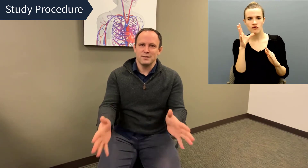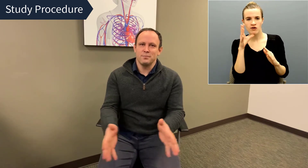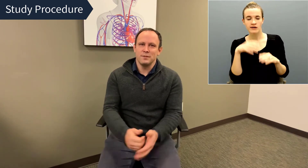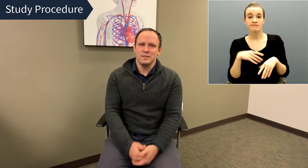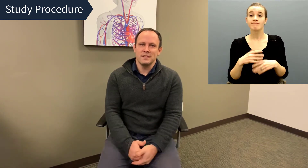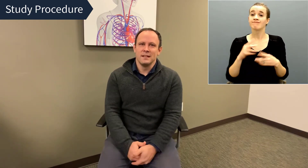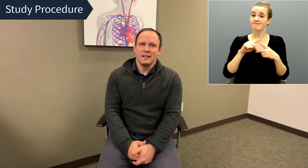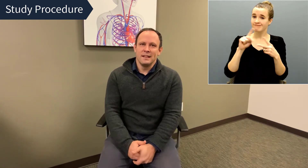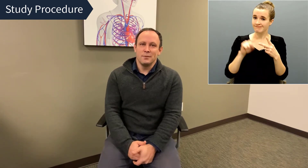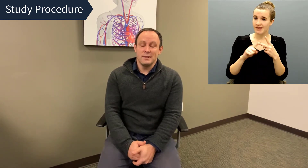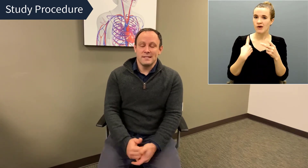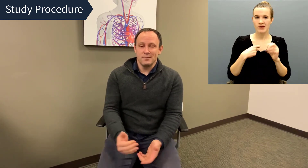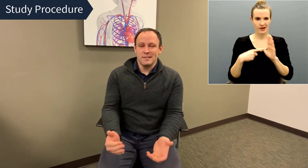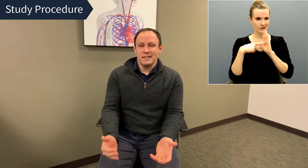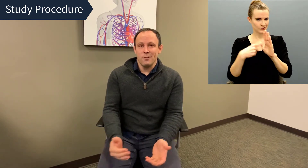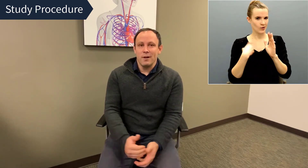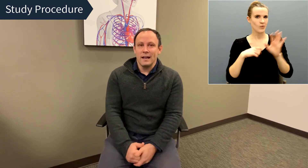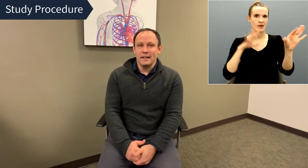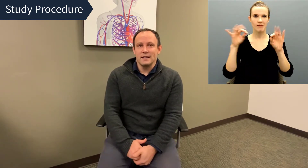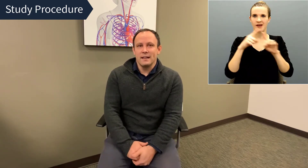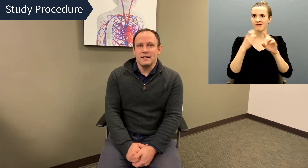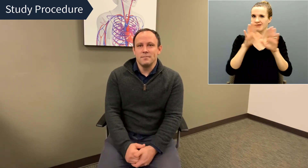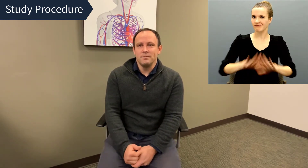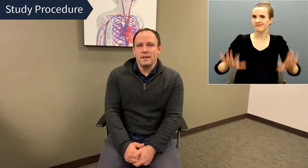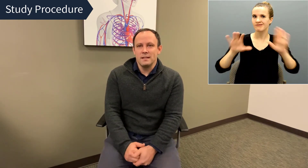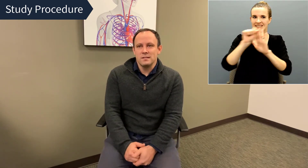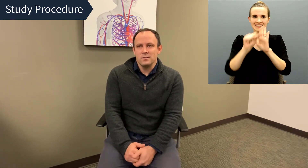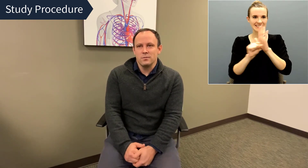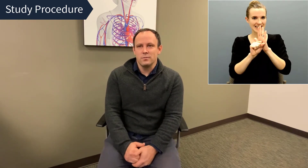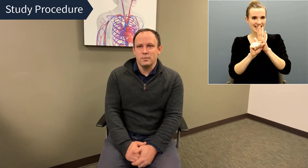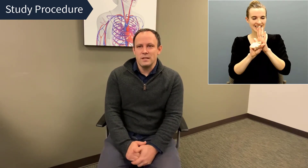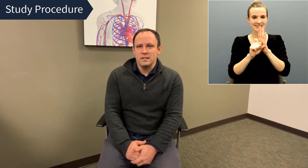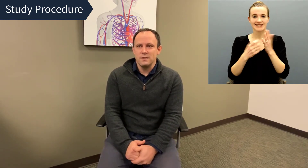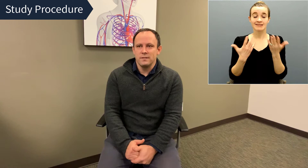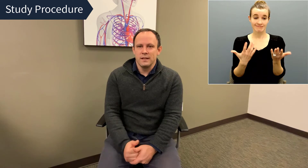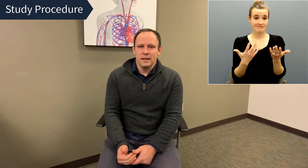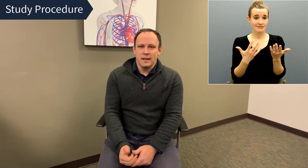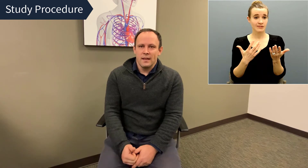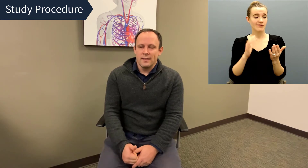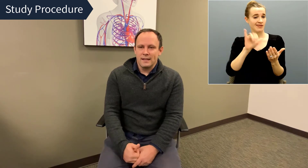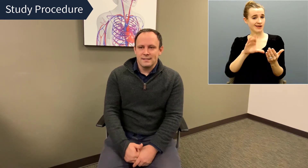distribution that we could say was statewide. And so we achieved that